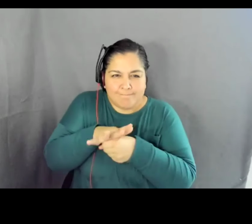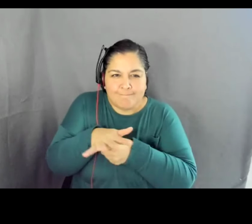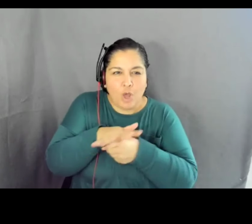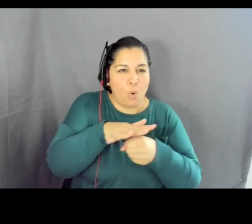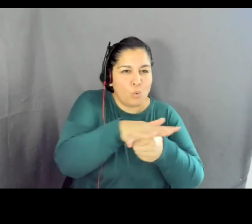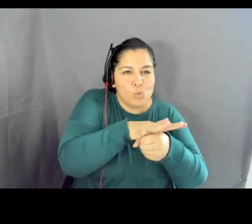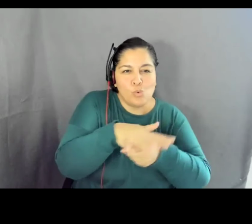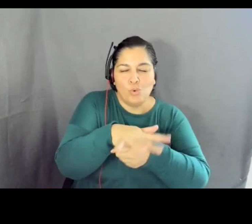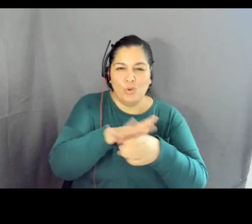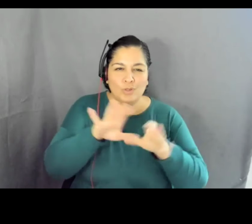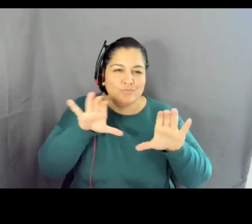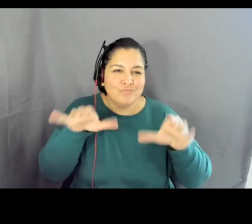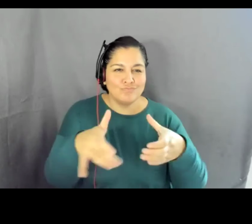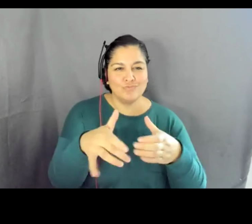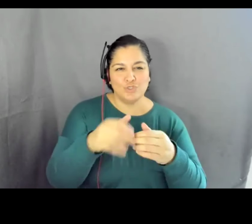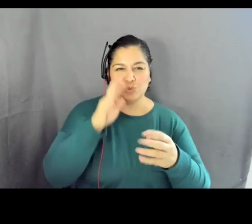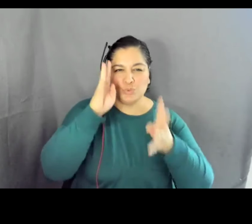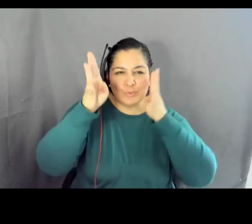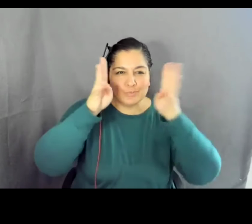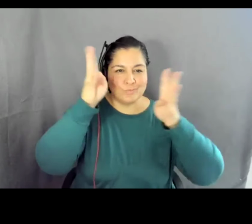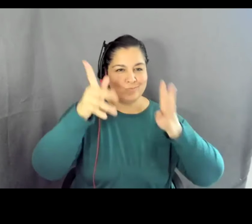to curation.